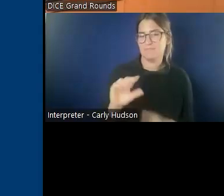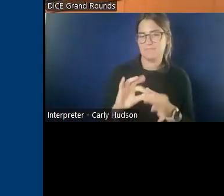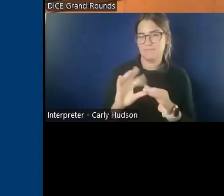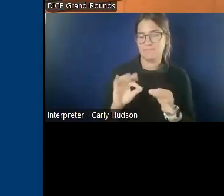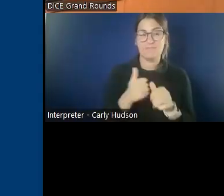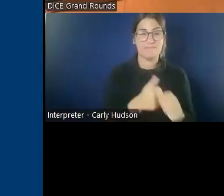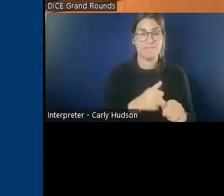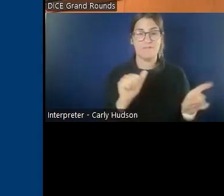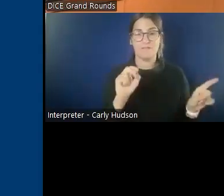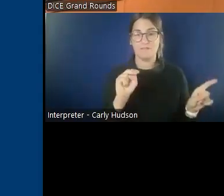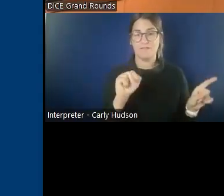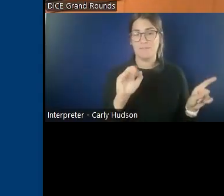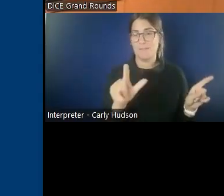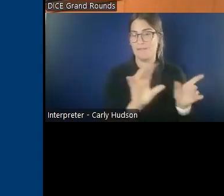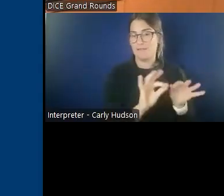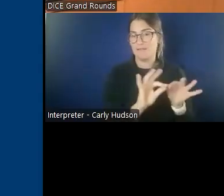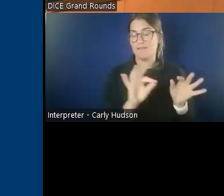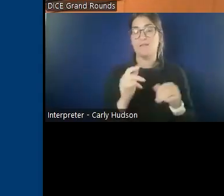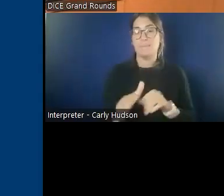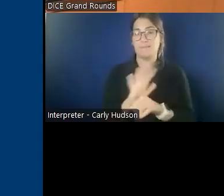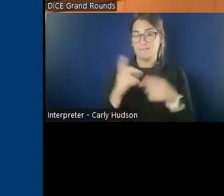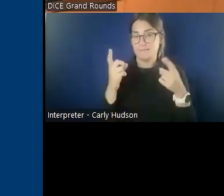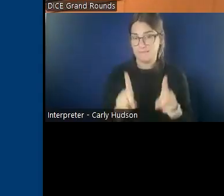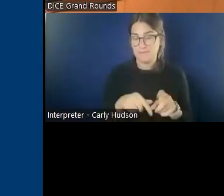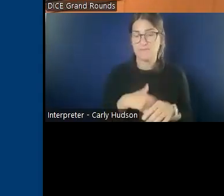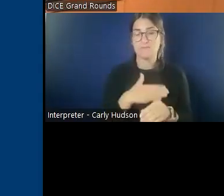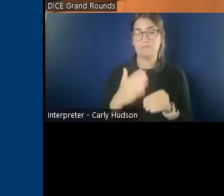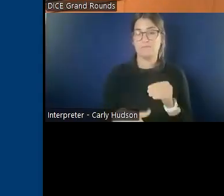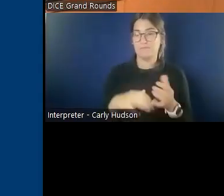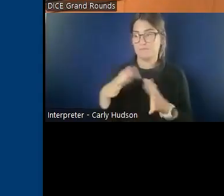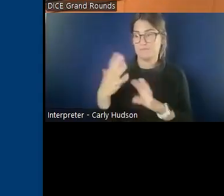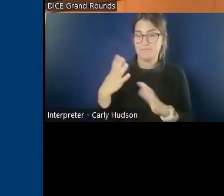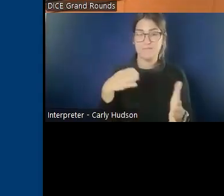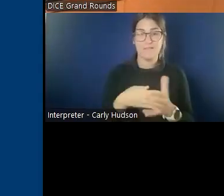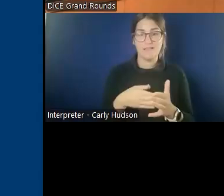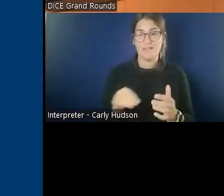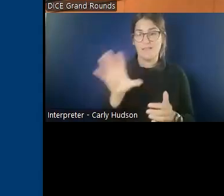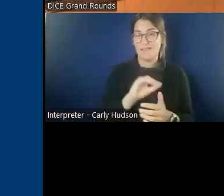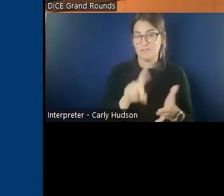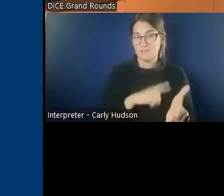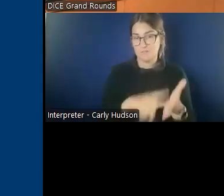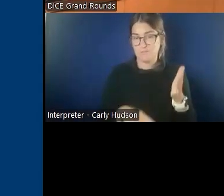the midst of the pandemic and resulting rise in anti-asian discrimination we found that a lot of